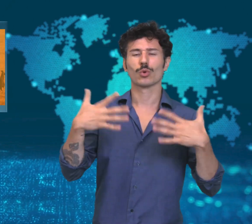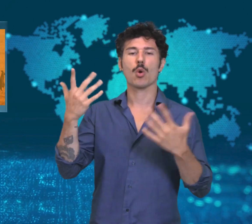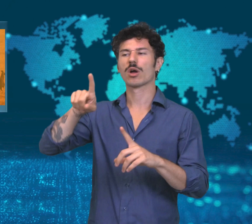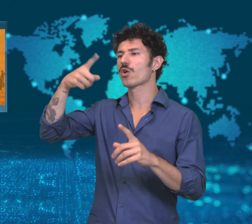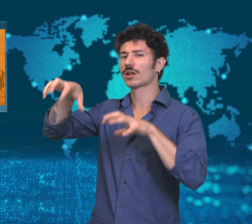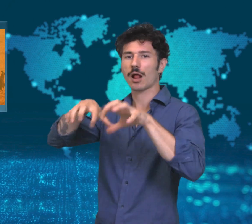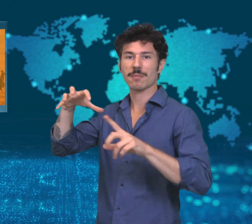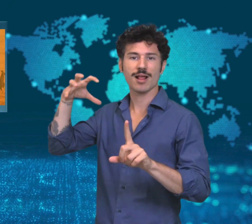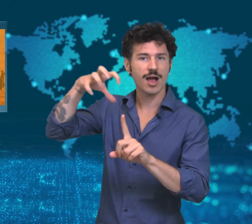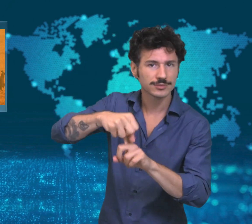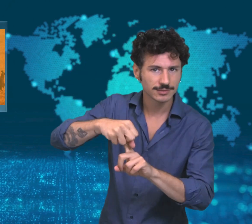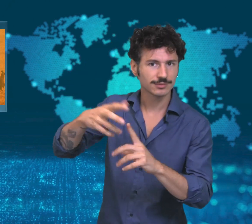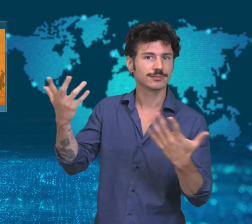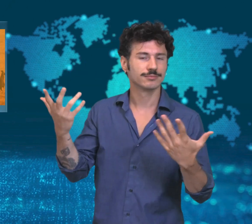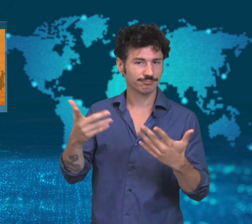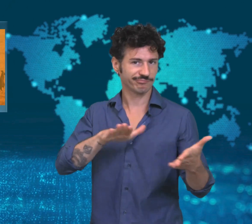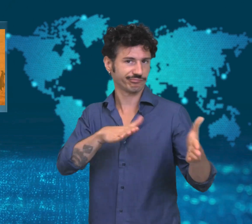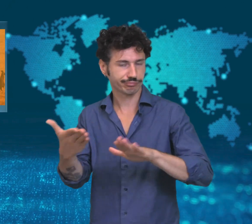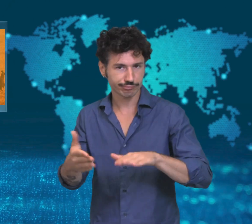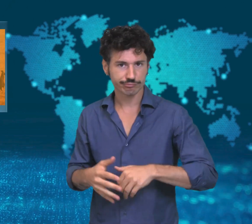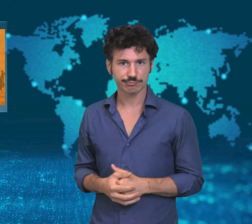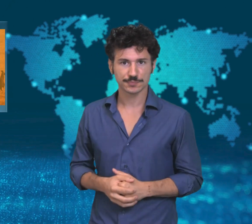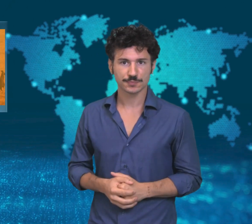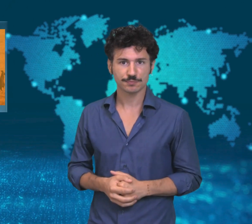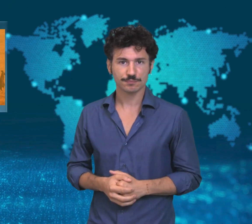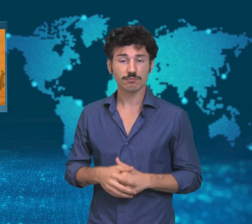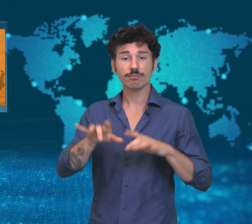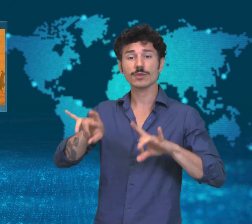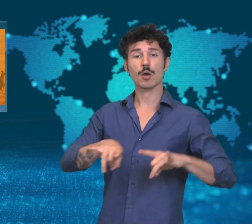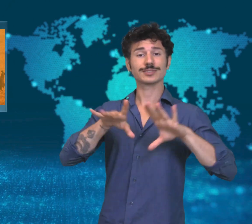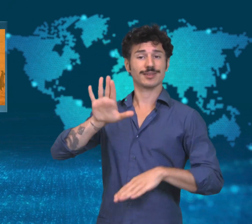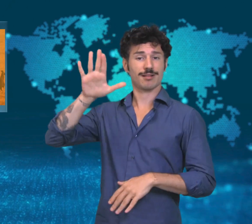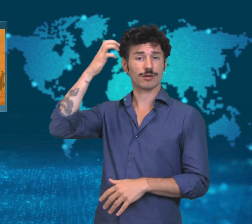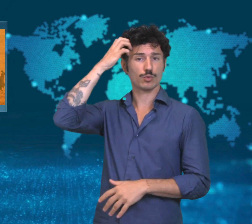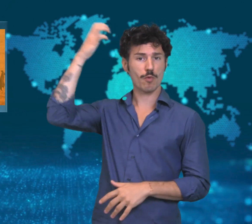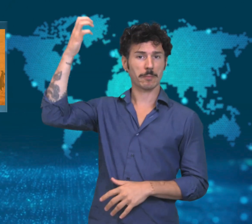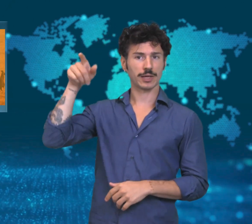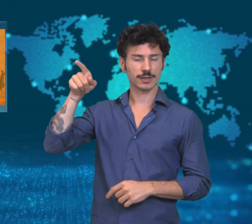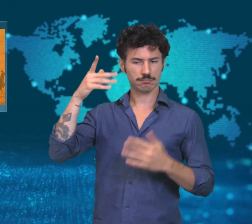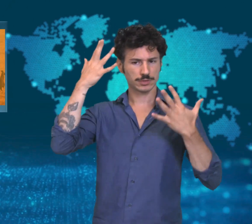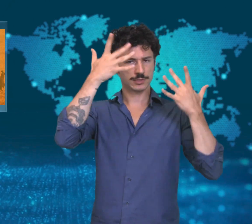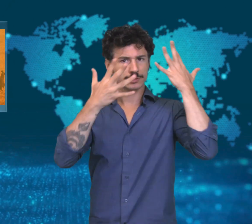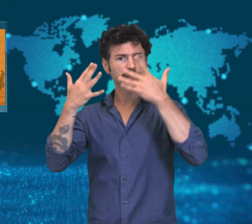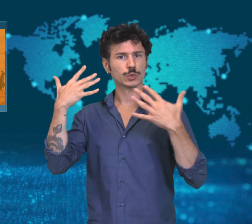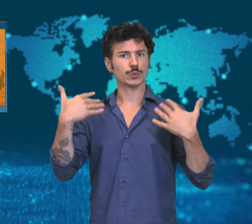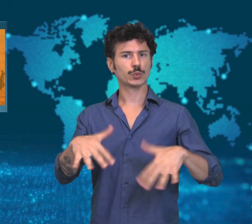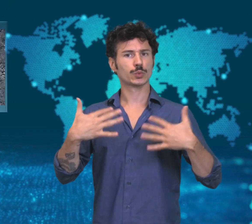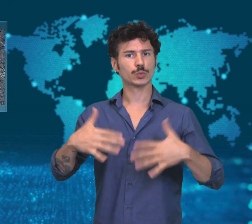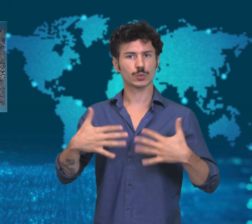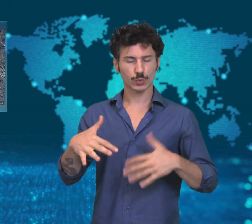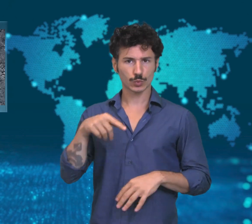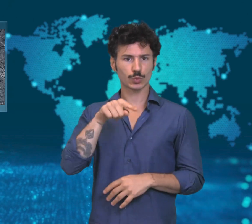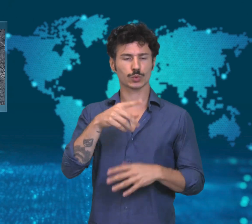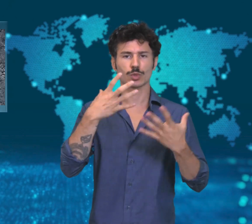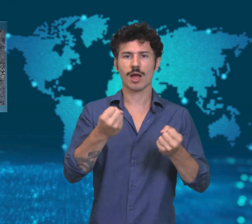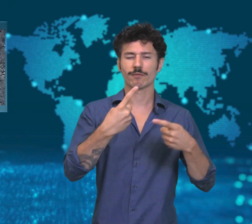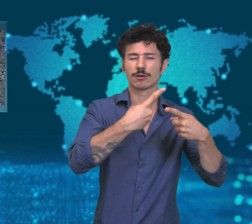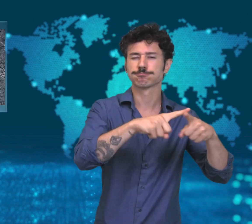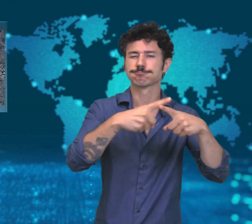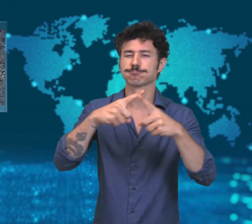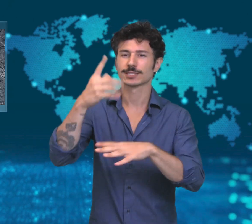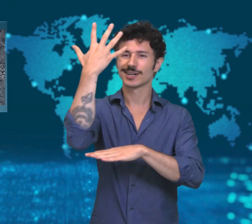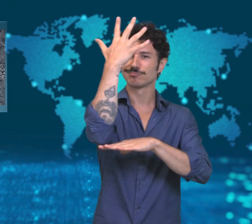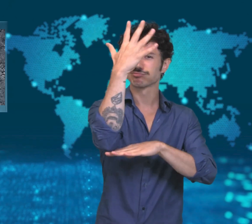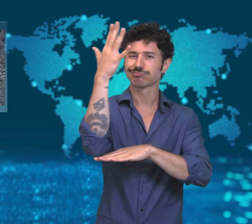The Australian government is concerned that at least 400 plant species and